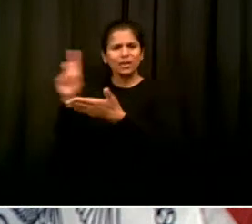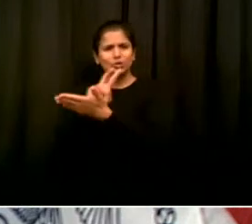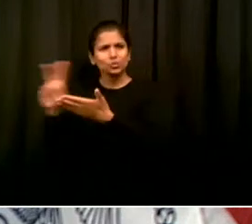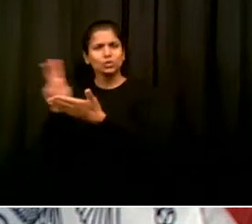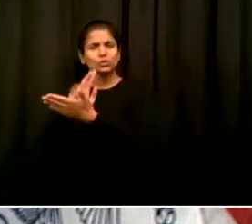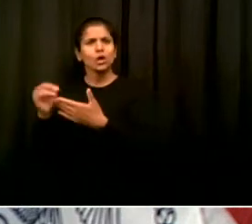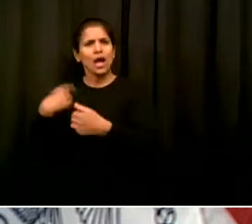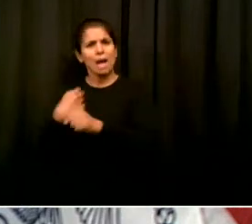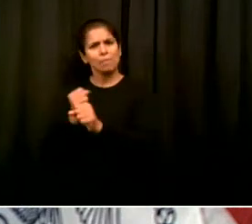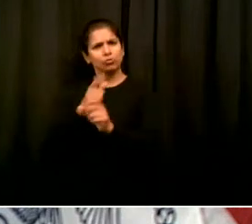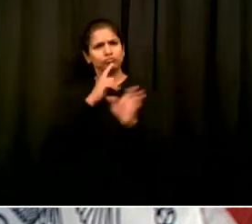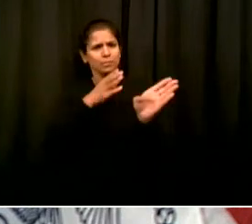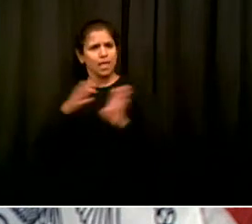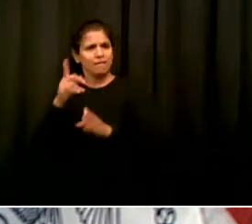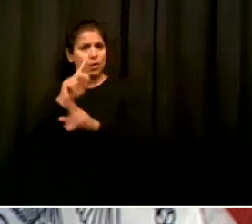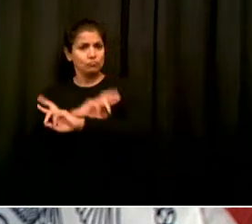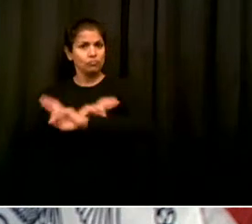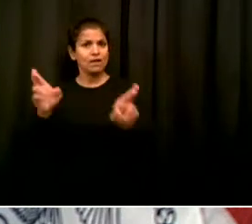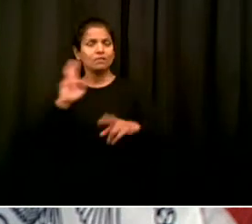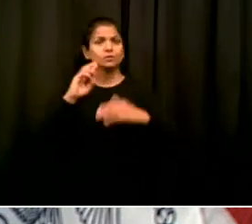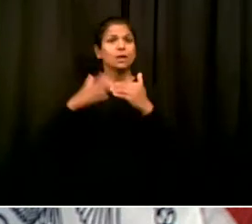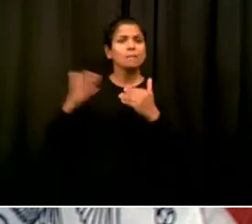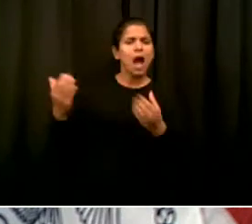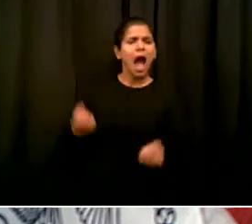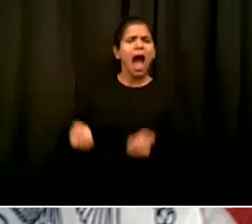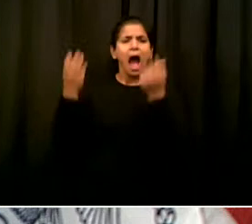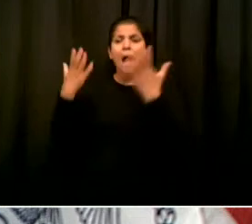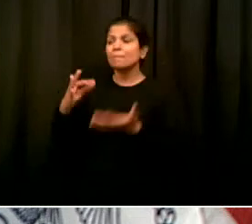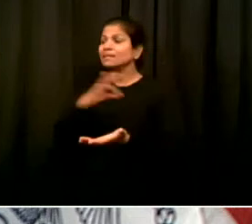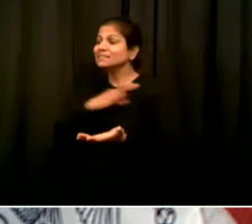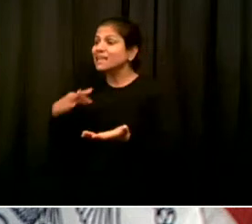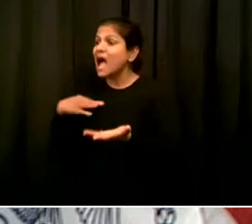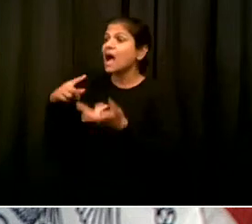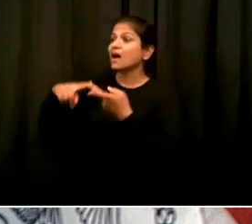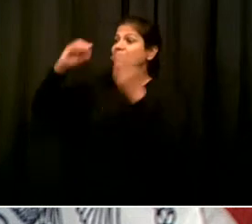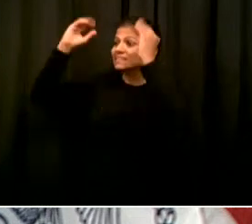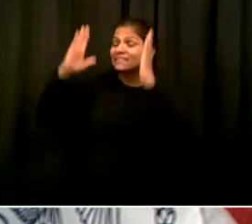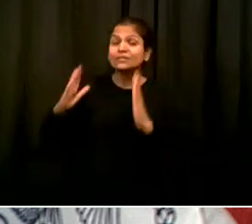HAVE GOT TON SEE THE SSCHOOLOLEA YR IN ACTION. THEY HAHAVE AGOTTEETON SEE